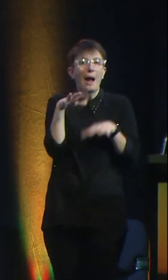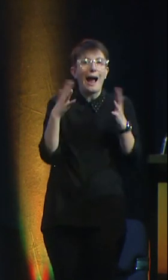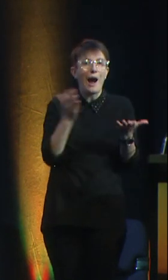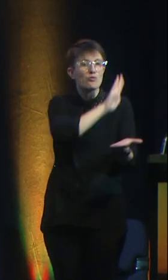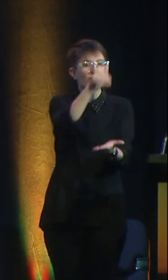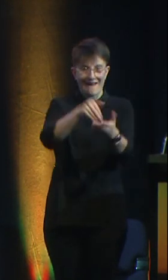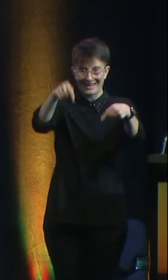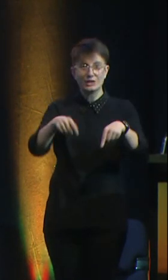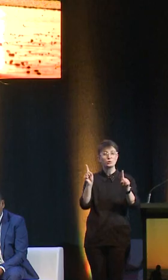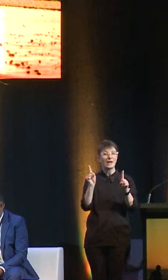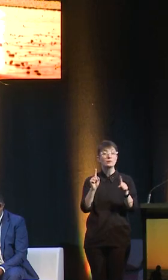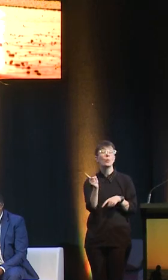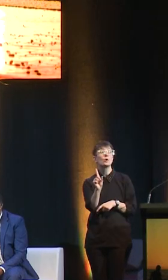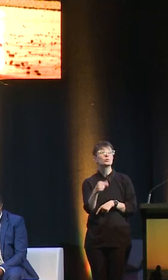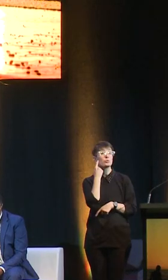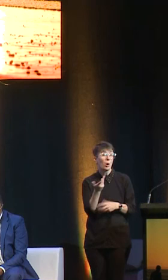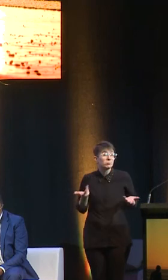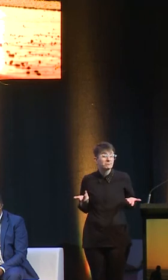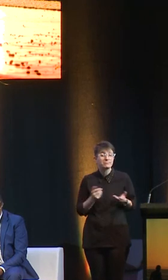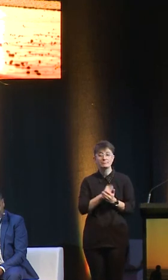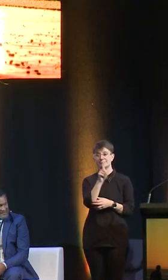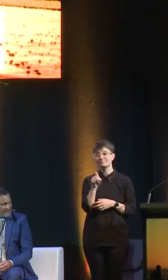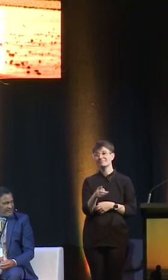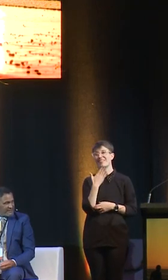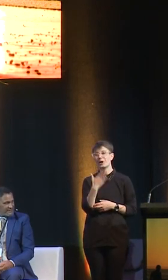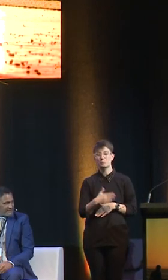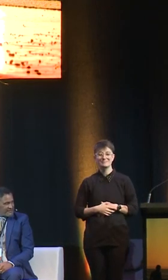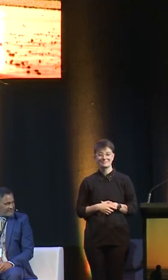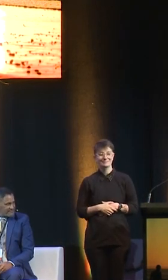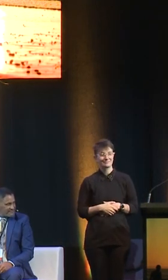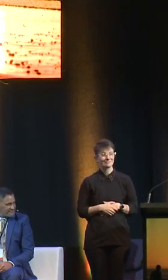do tomorrow? Thank you. Grant: Thank you very much to our panel.